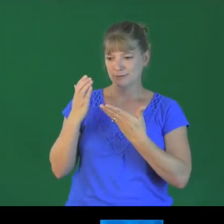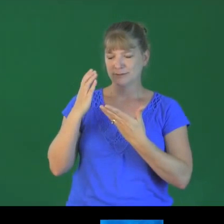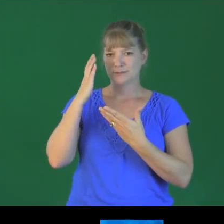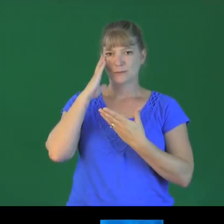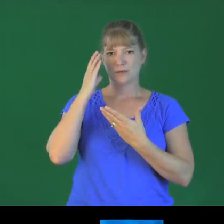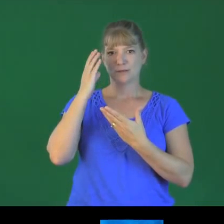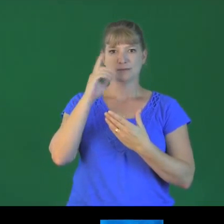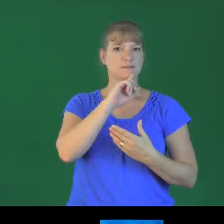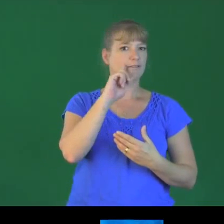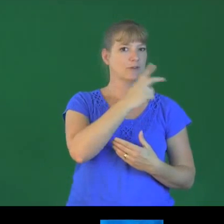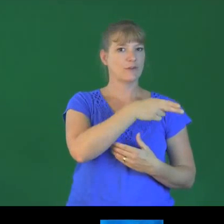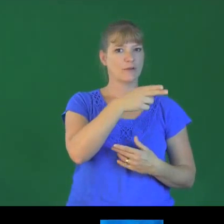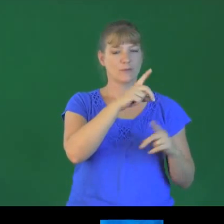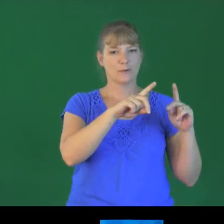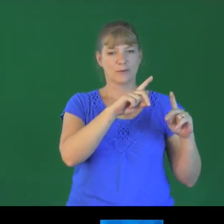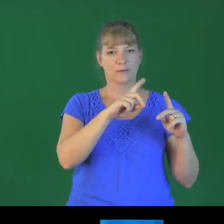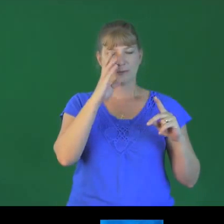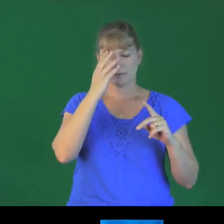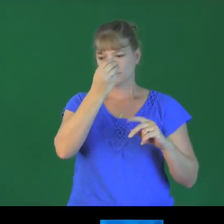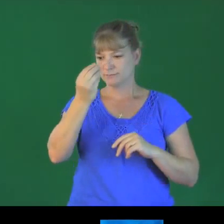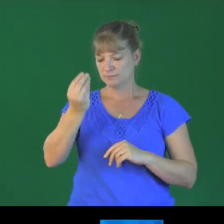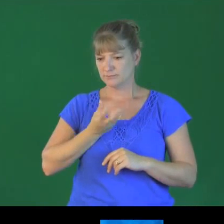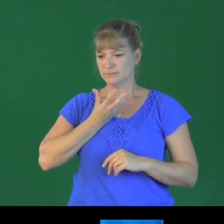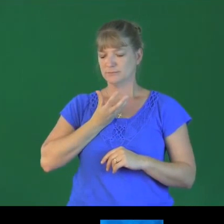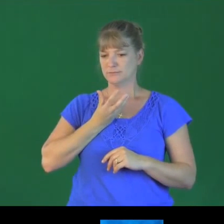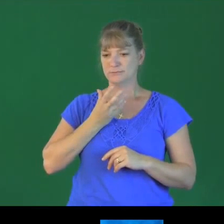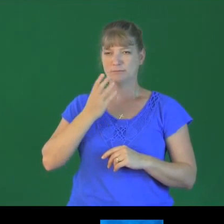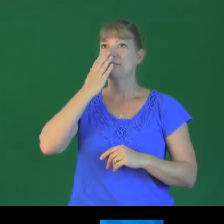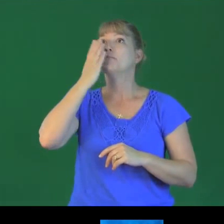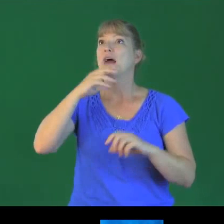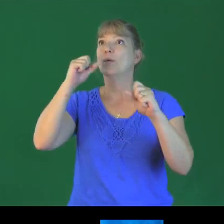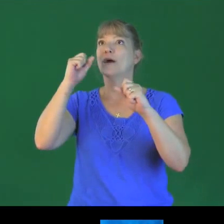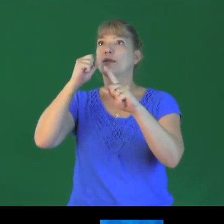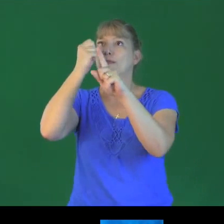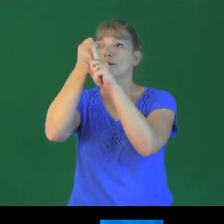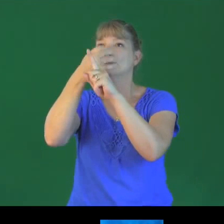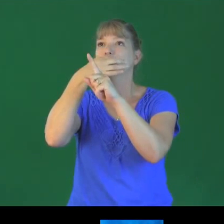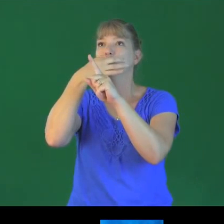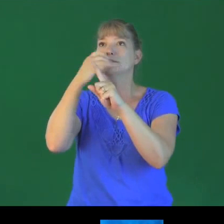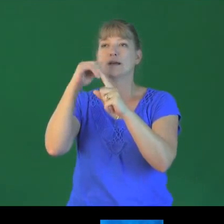Deaf or hard of hearing individuals, when there's bad weather coming, such as, tornadoes